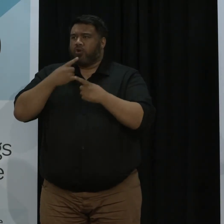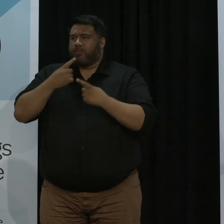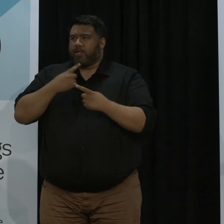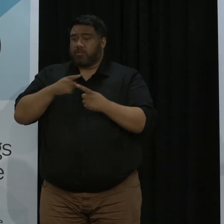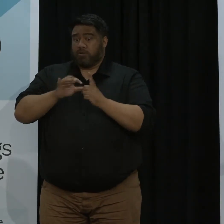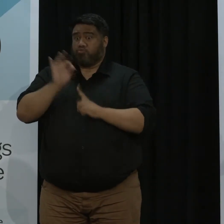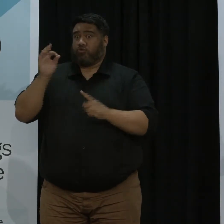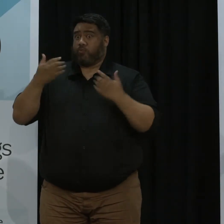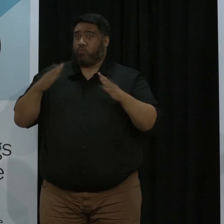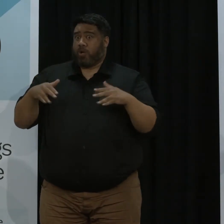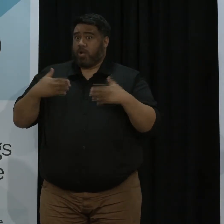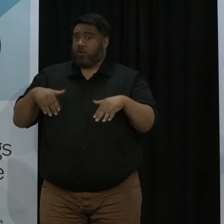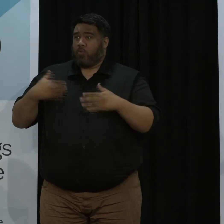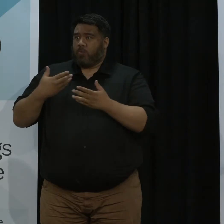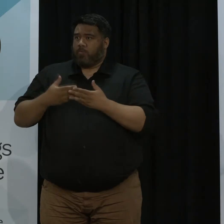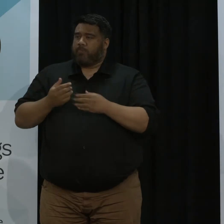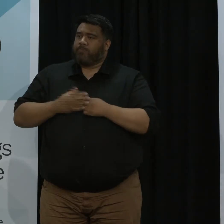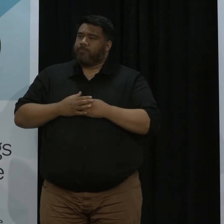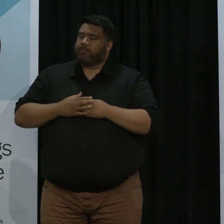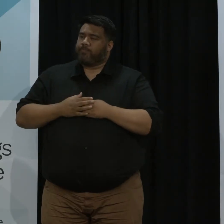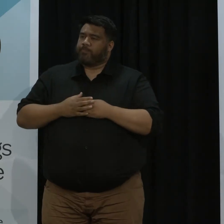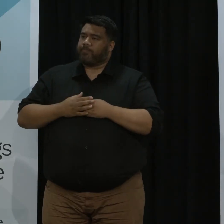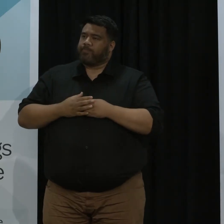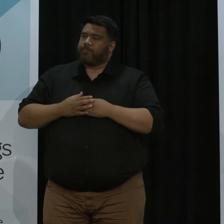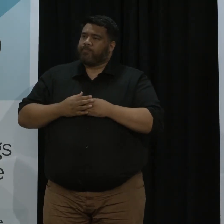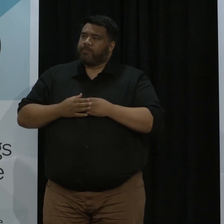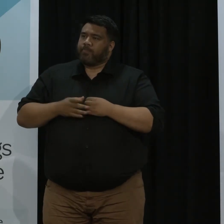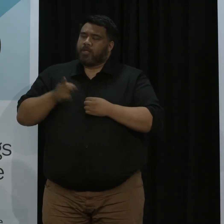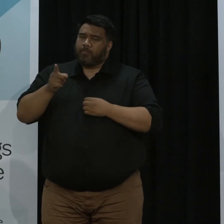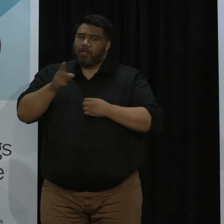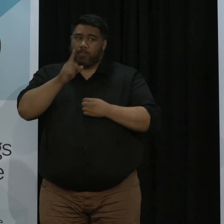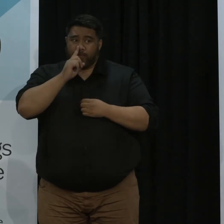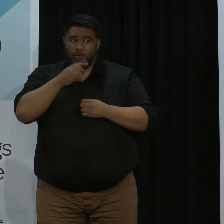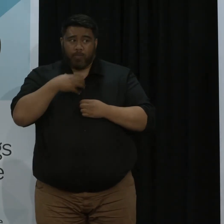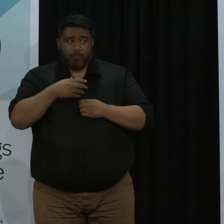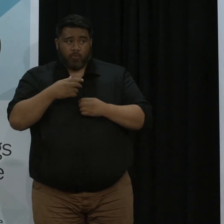check-in with people has access to all the relevant informatio.